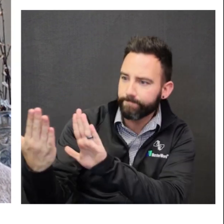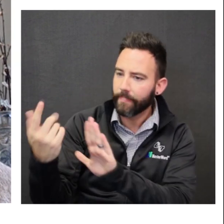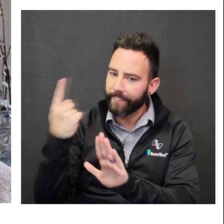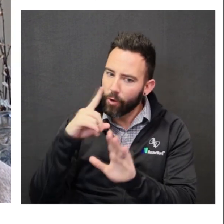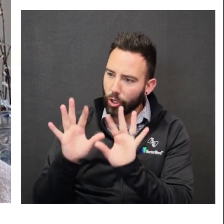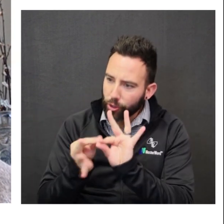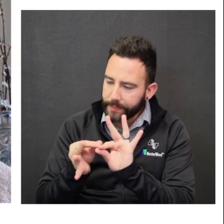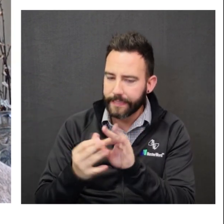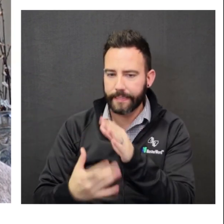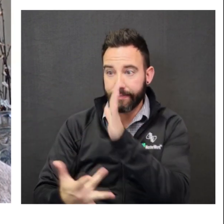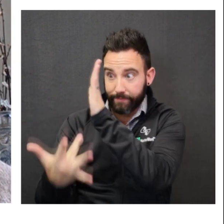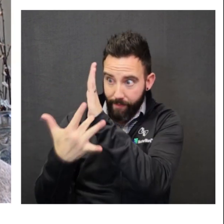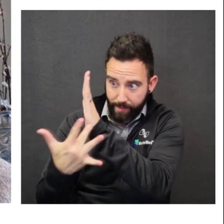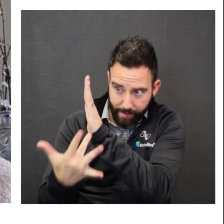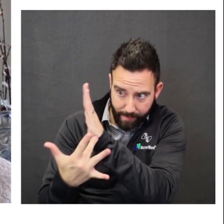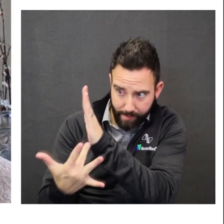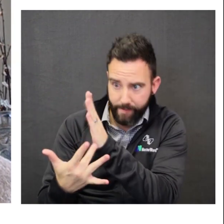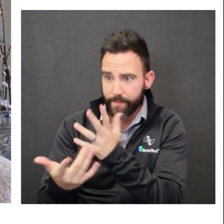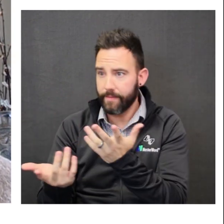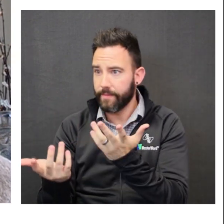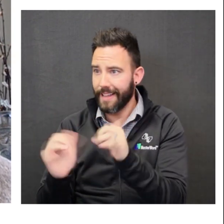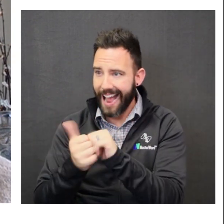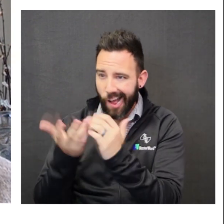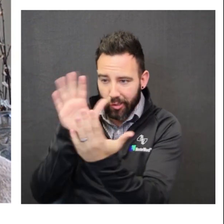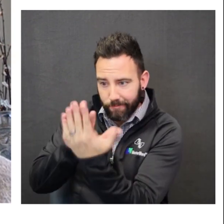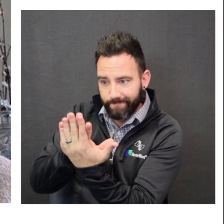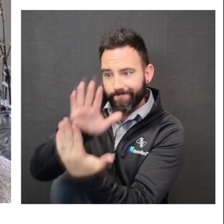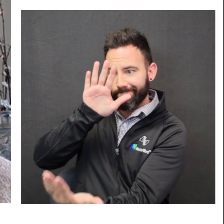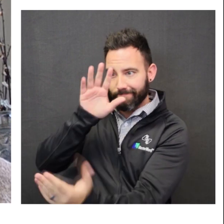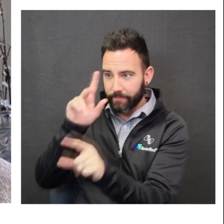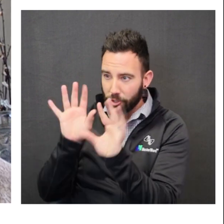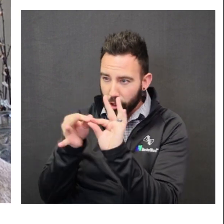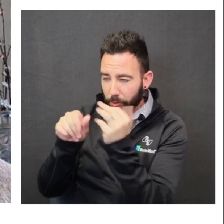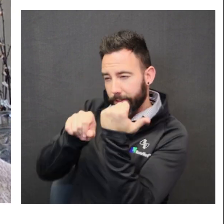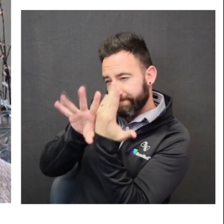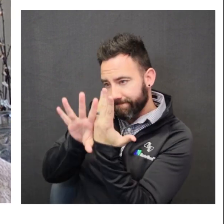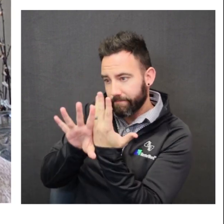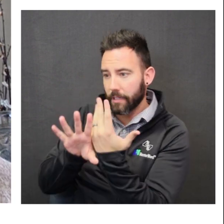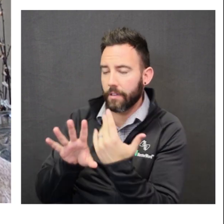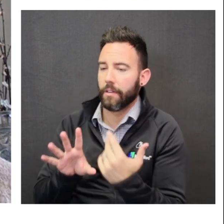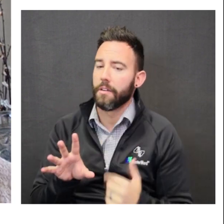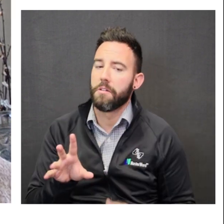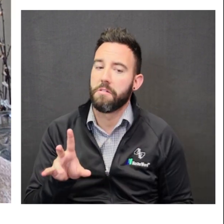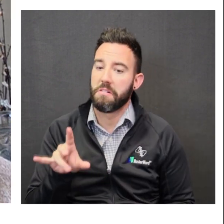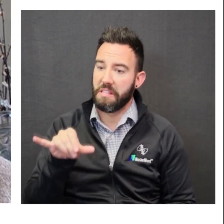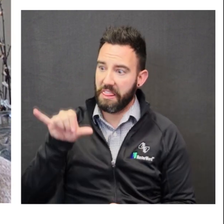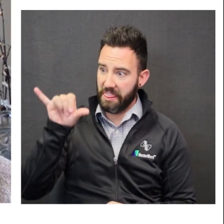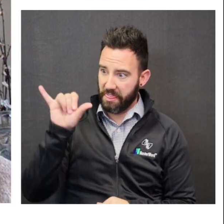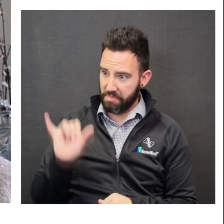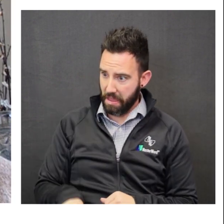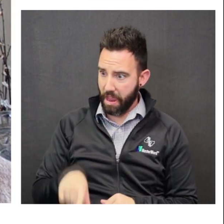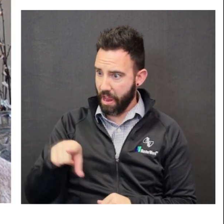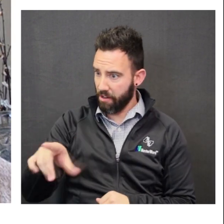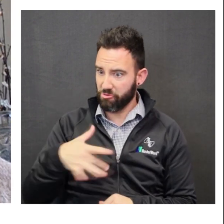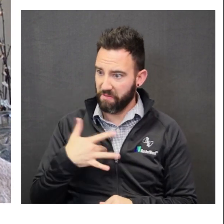you know, the technology, the way of working remotely, do you see them from your perspective, are